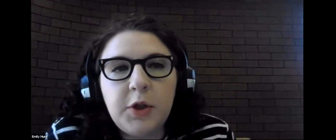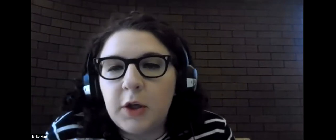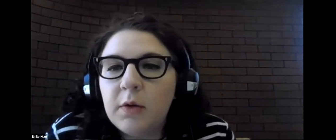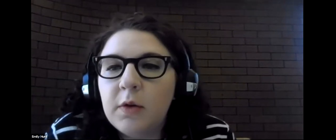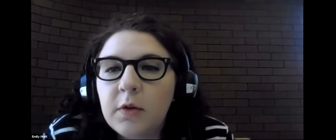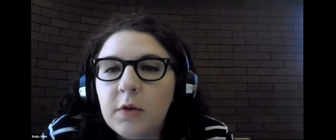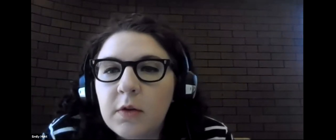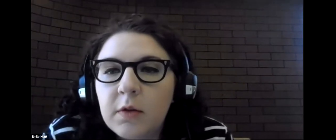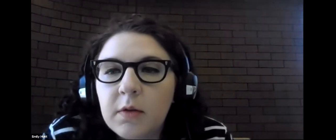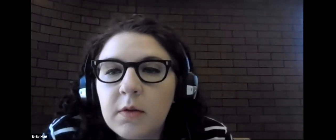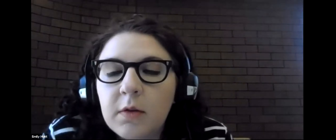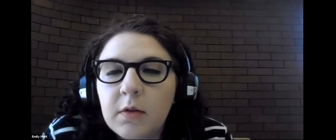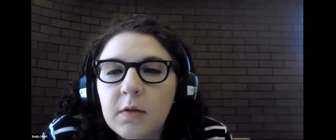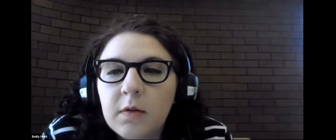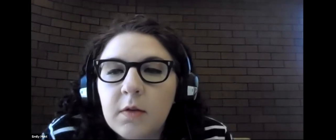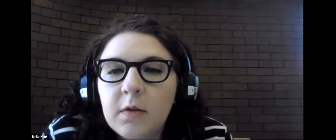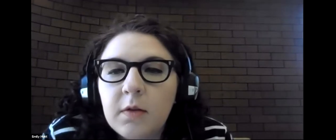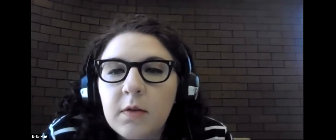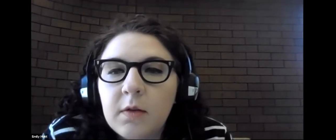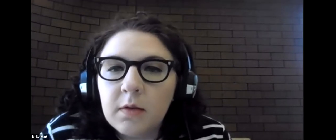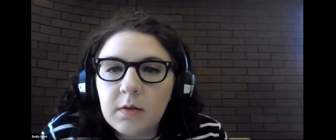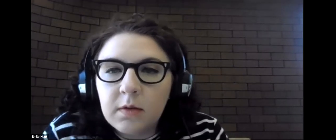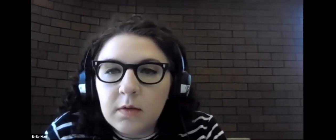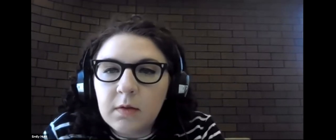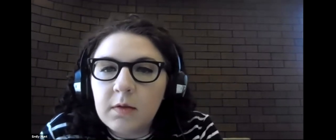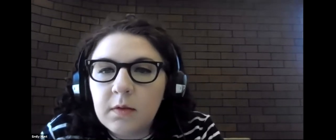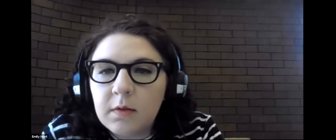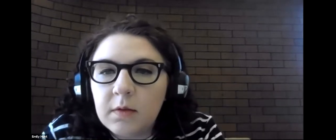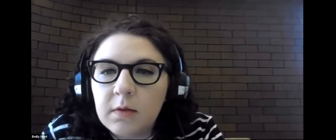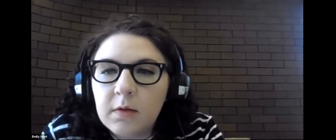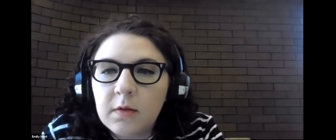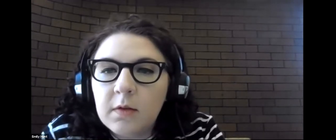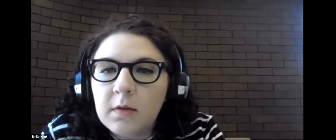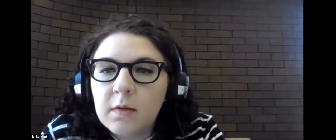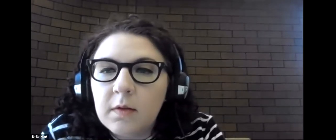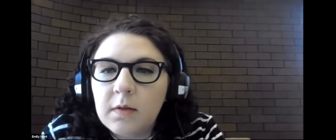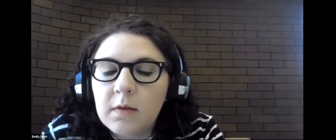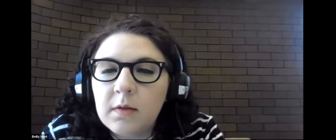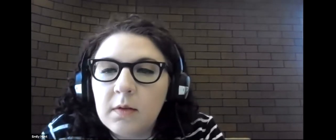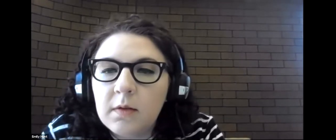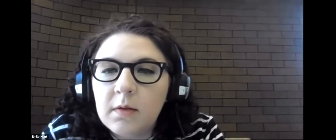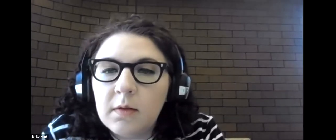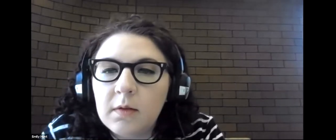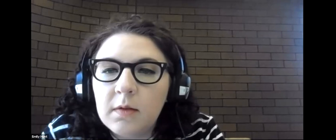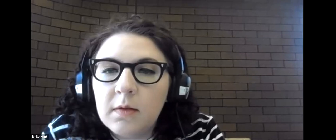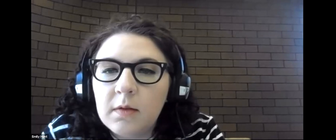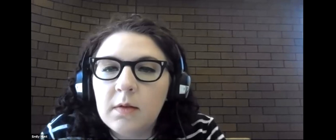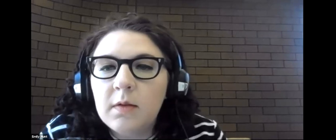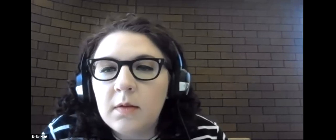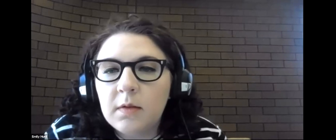Jessalyn, let us know when Emily should go and, Emily,